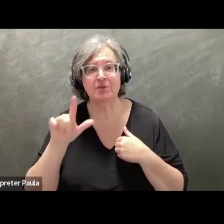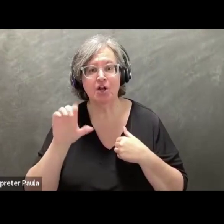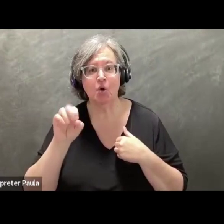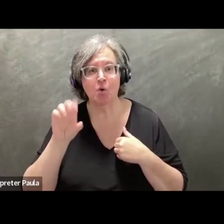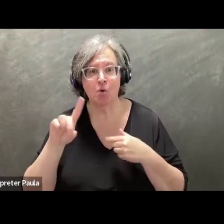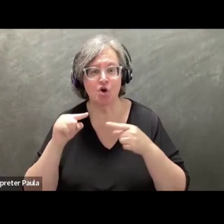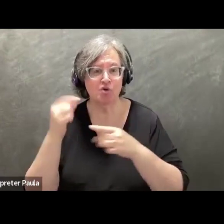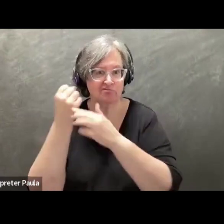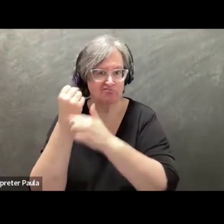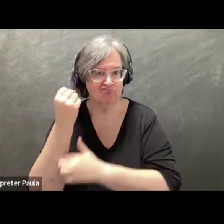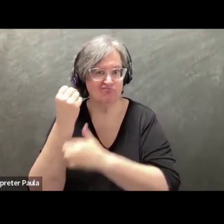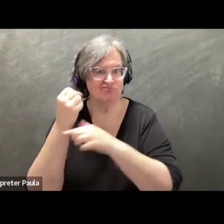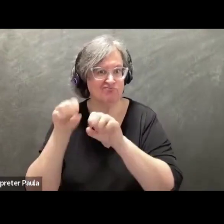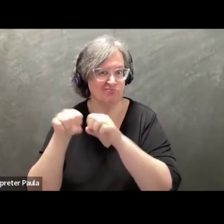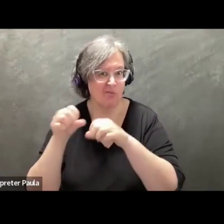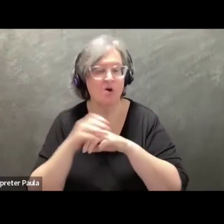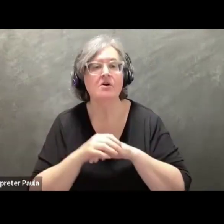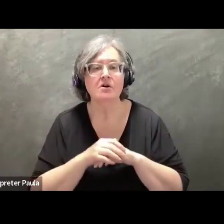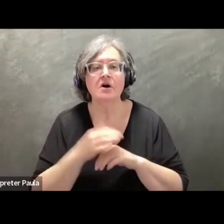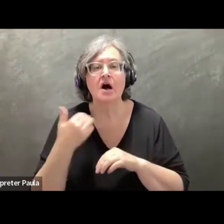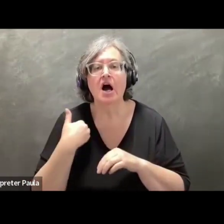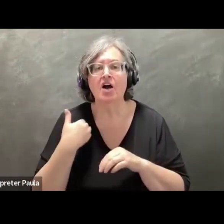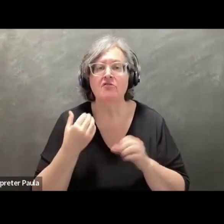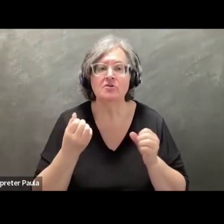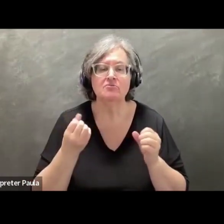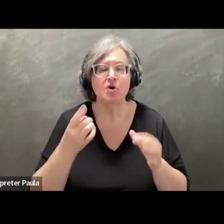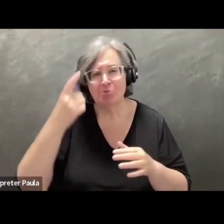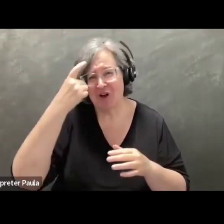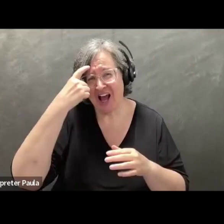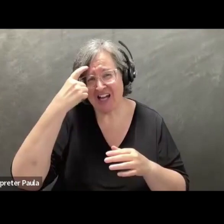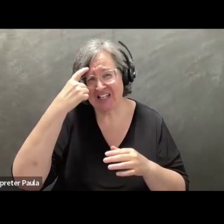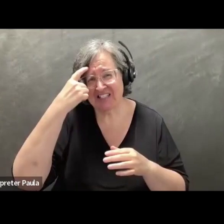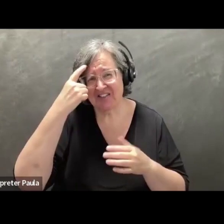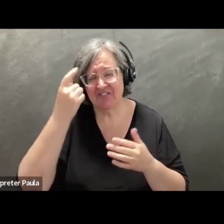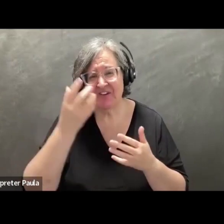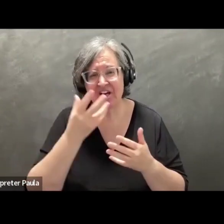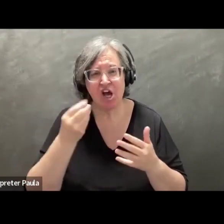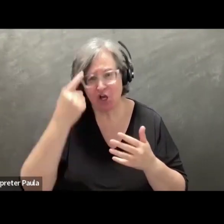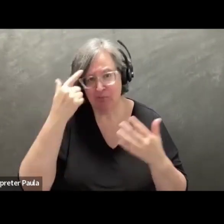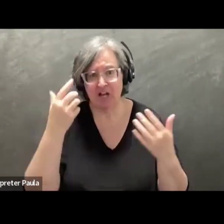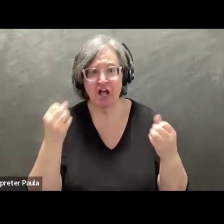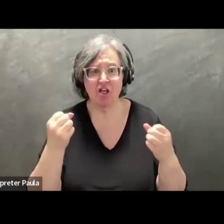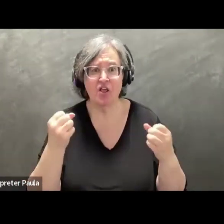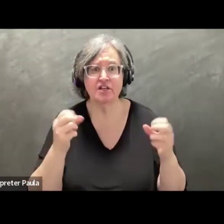multiple cognitive and mental health issues, so I take enough